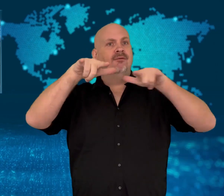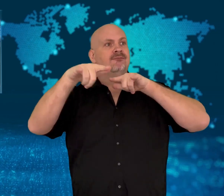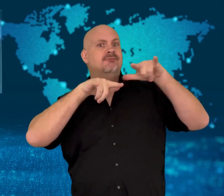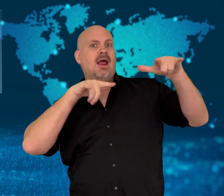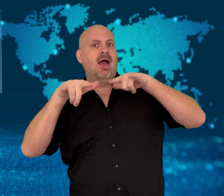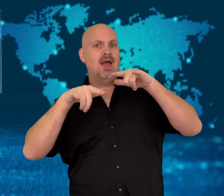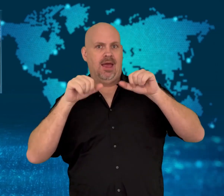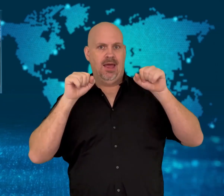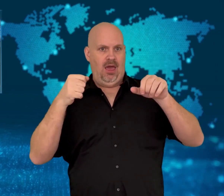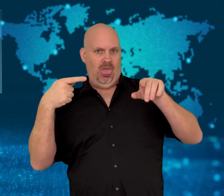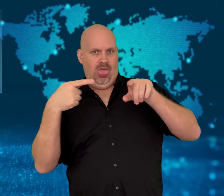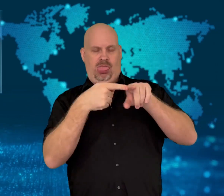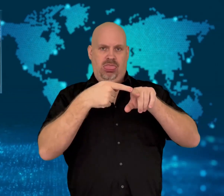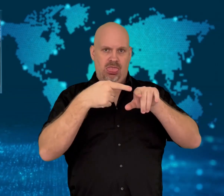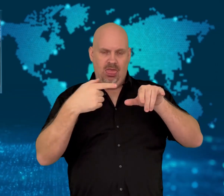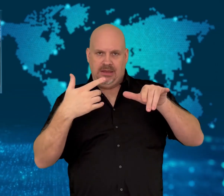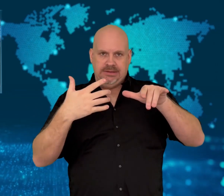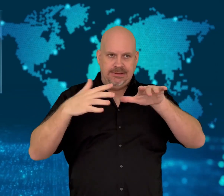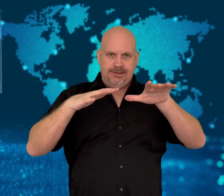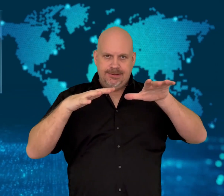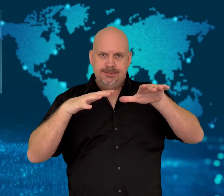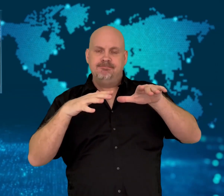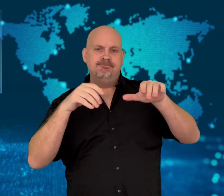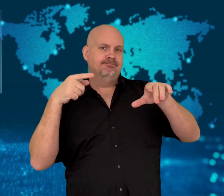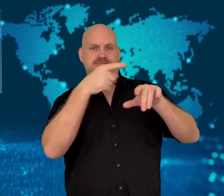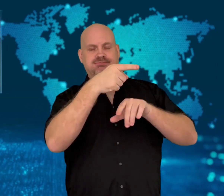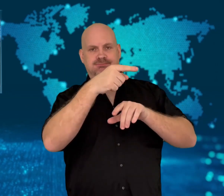civilian airplanes.